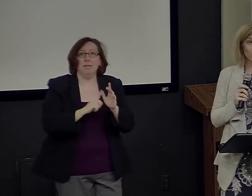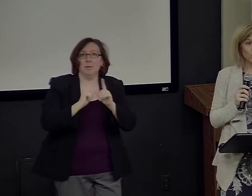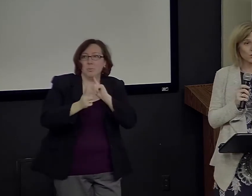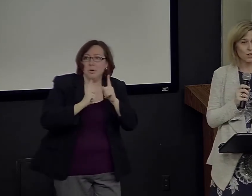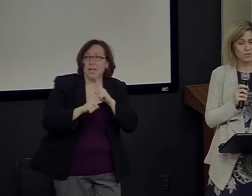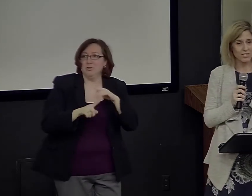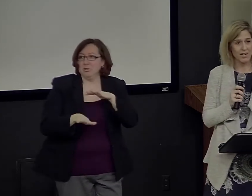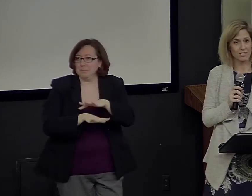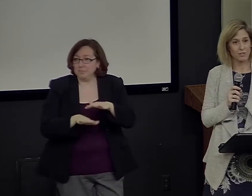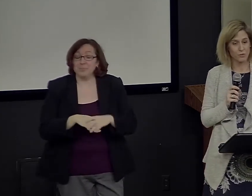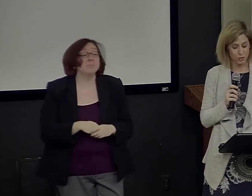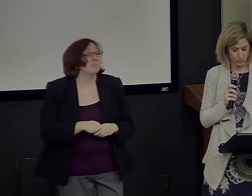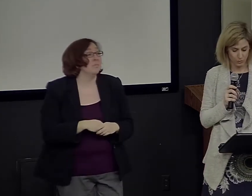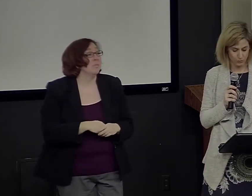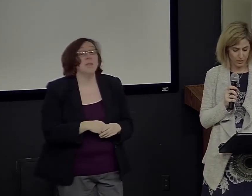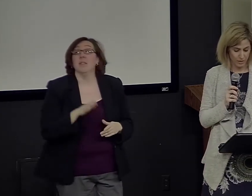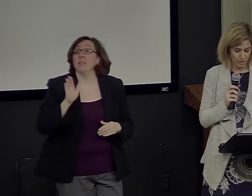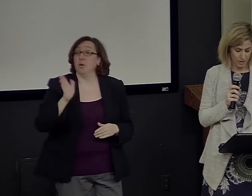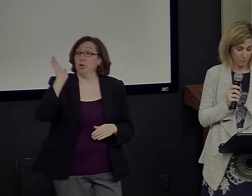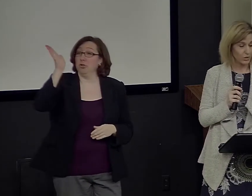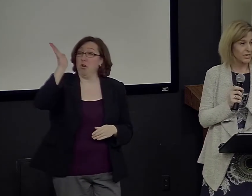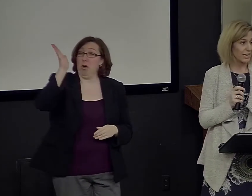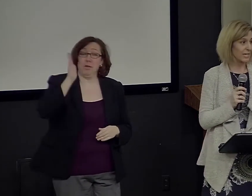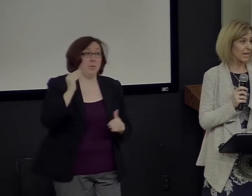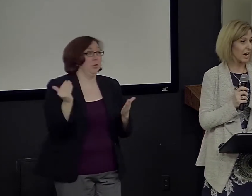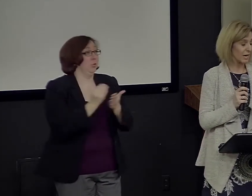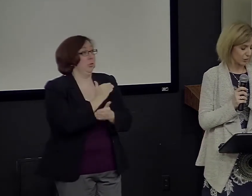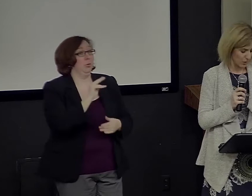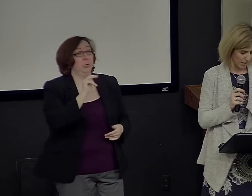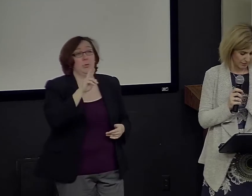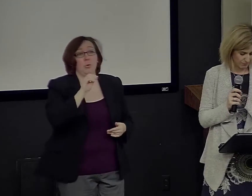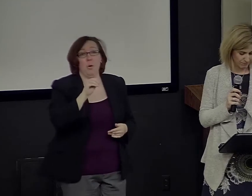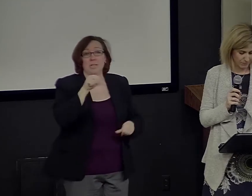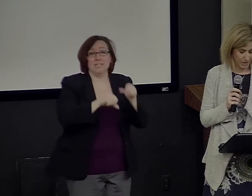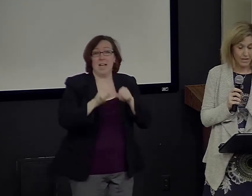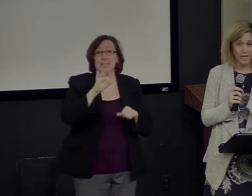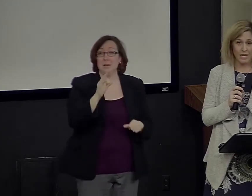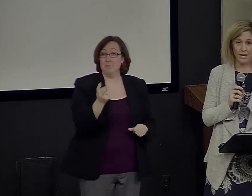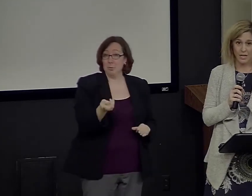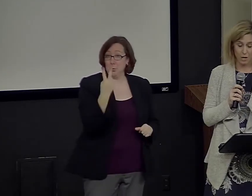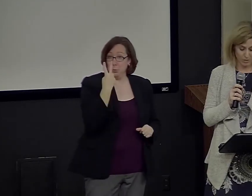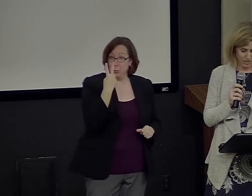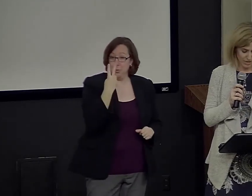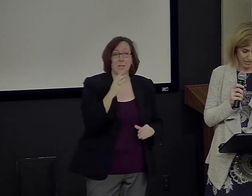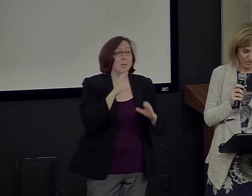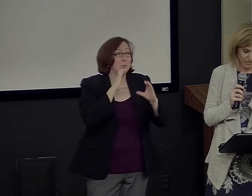The New Neuroscience of Two, Communicating Eye-to-Eye. An accomplished scientist